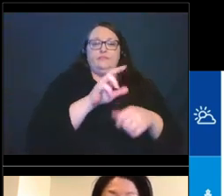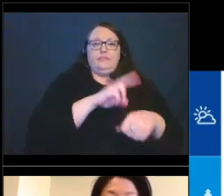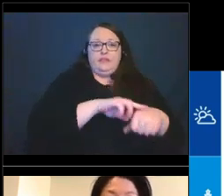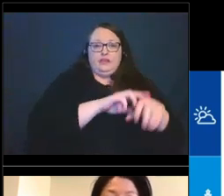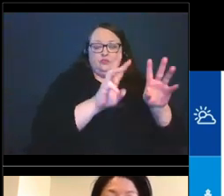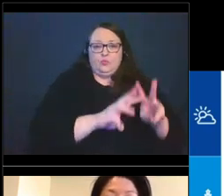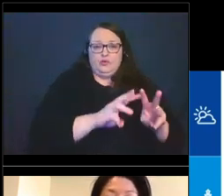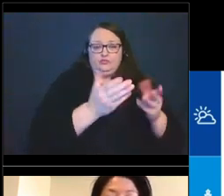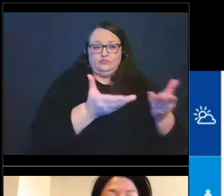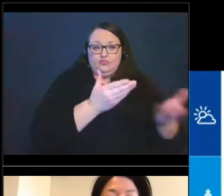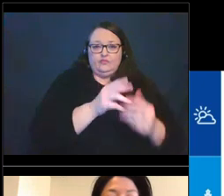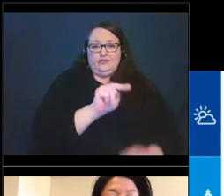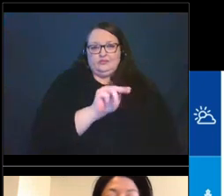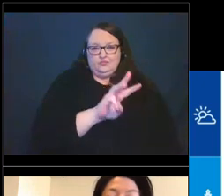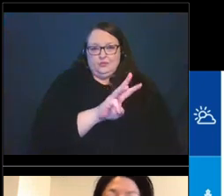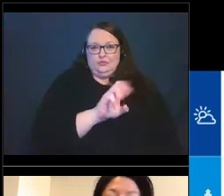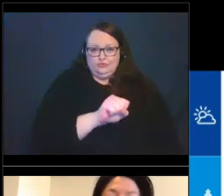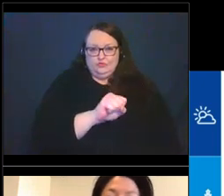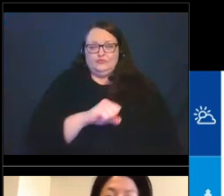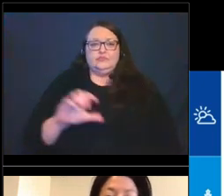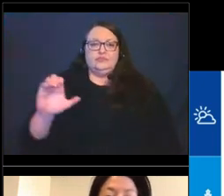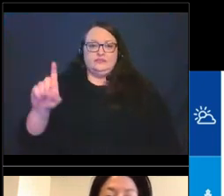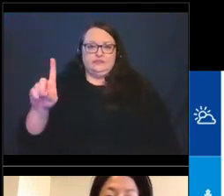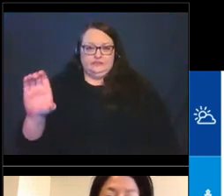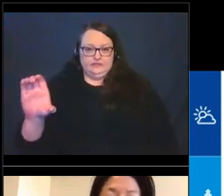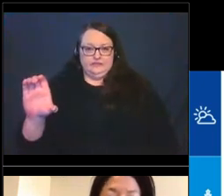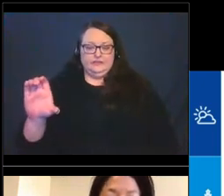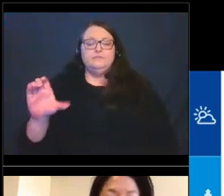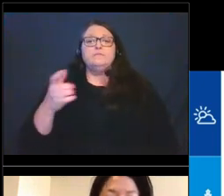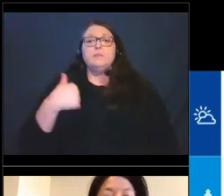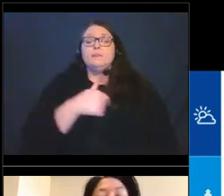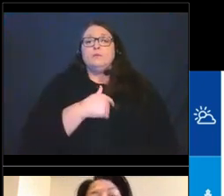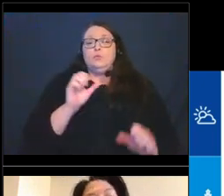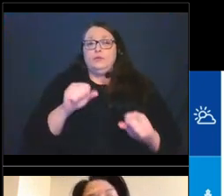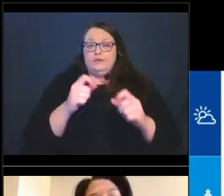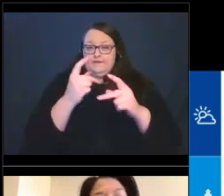temperature thresholds and develop a service that contextualizes heat forecasts with data